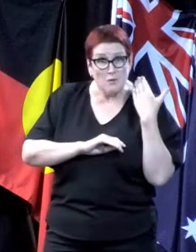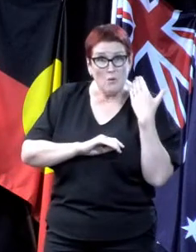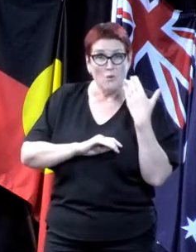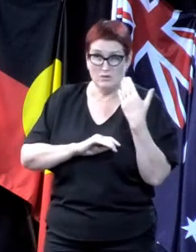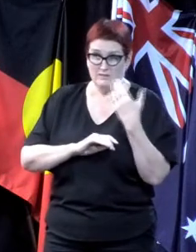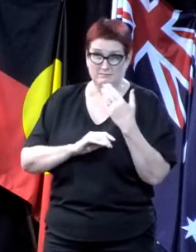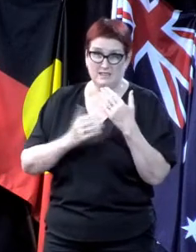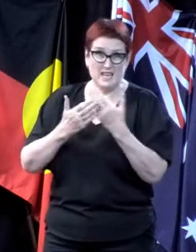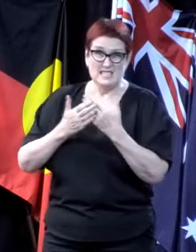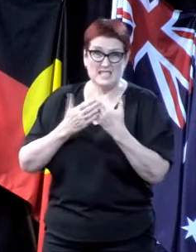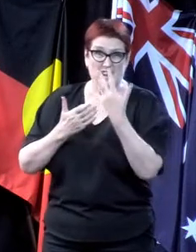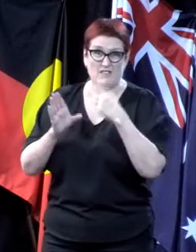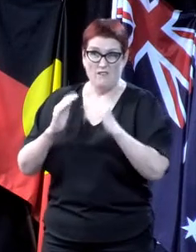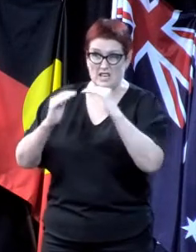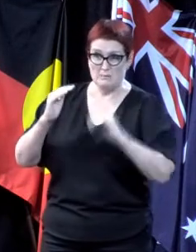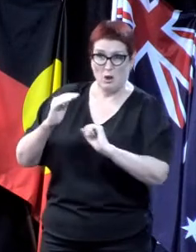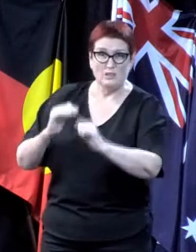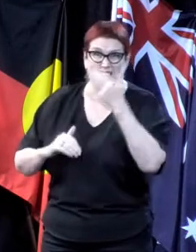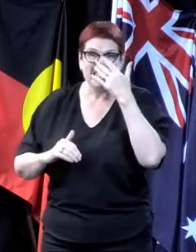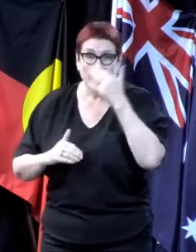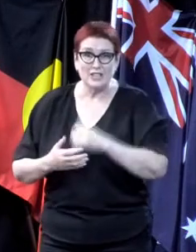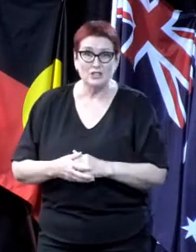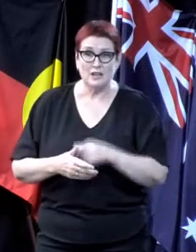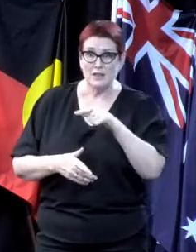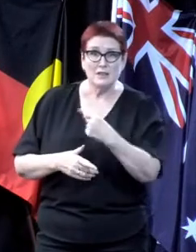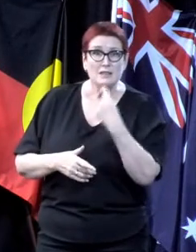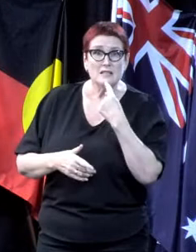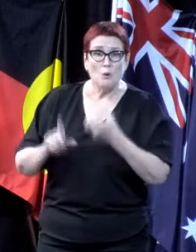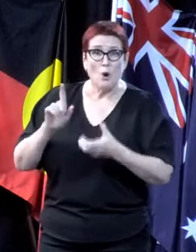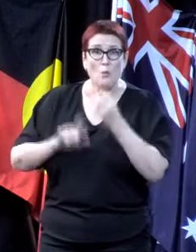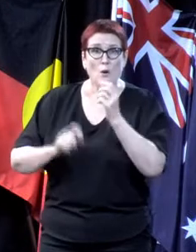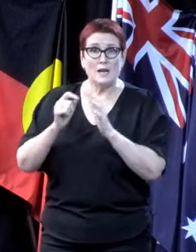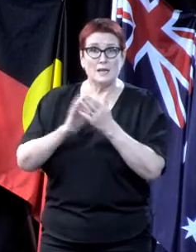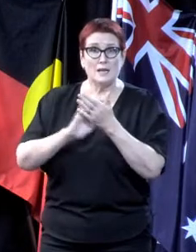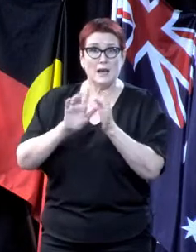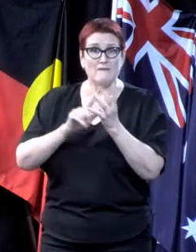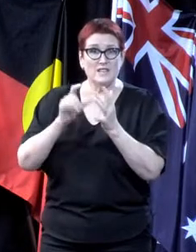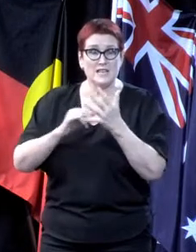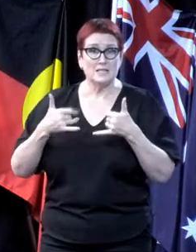He went on to win the physics academic award for our subject in our school and is now receiving high distinctions